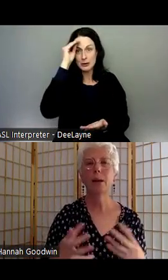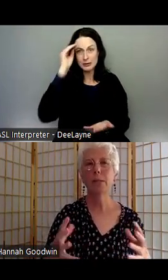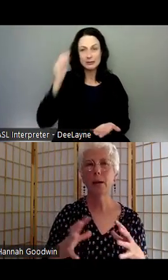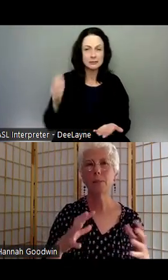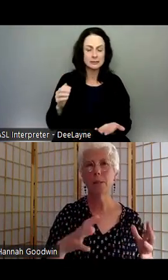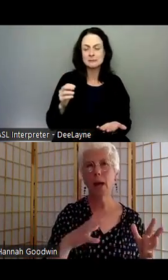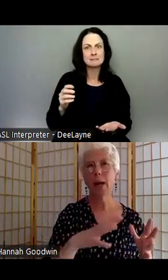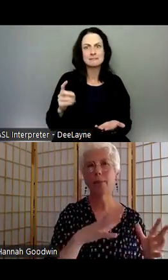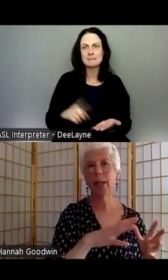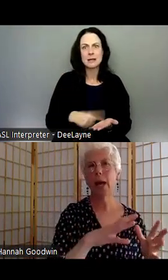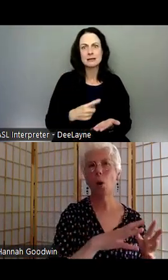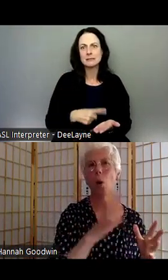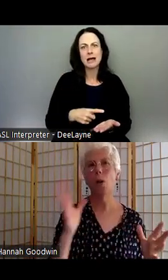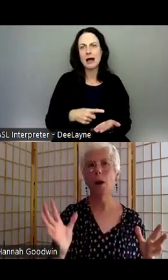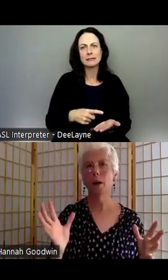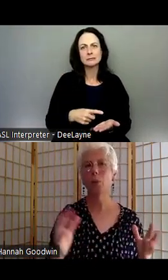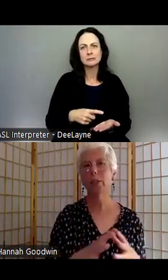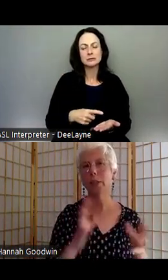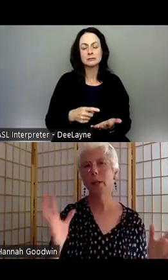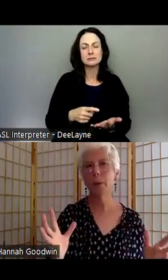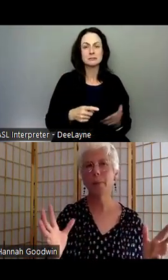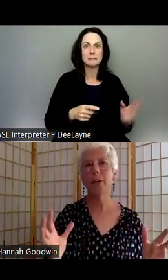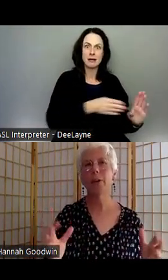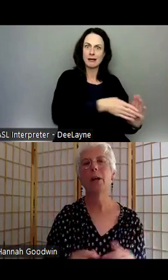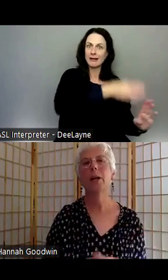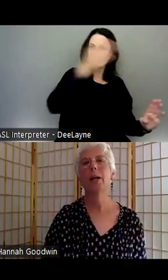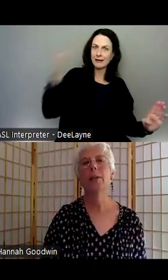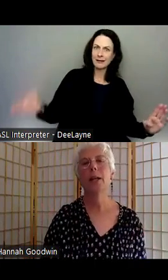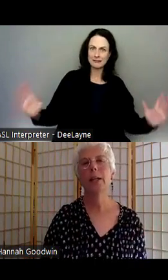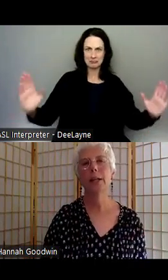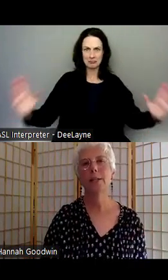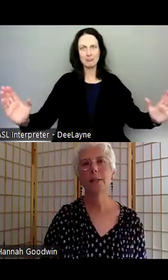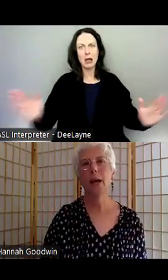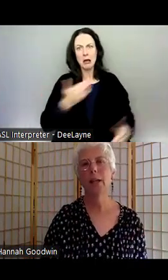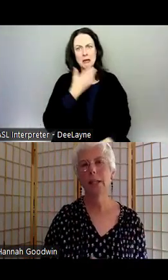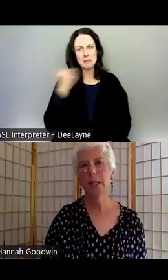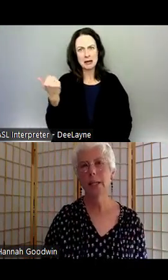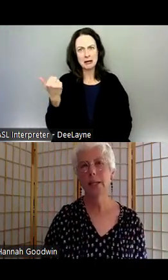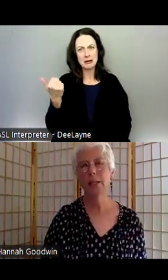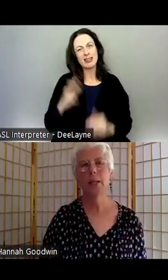sometimes having that whole arc works a little bit better than it does at LEAD.